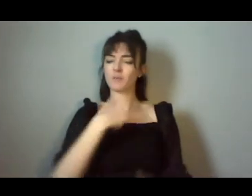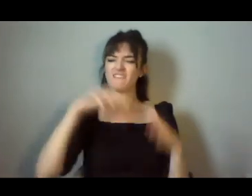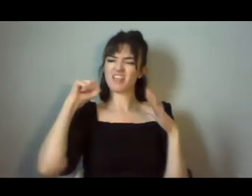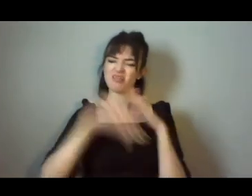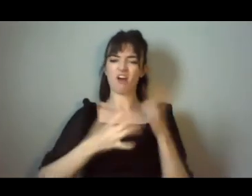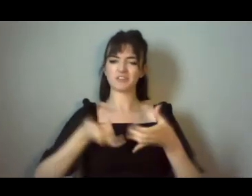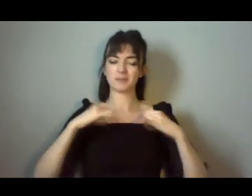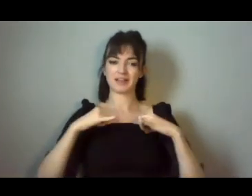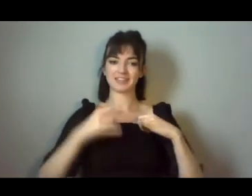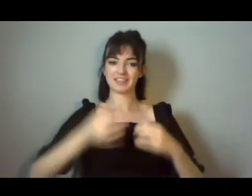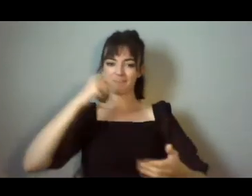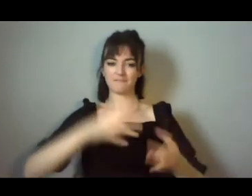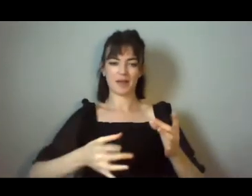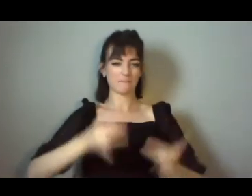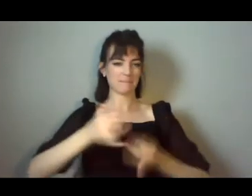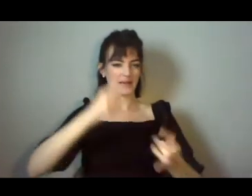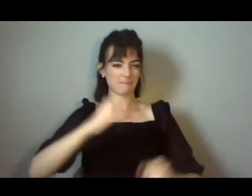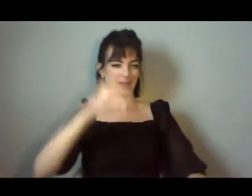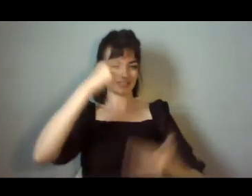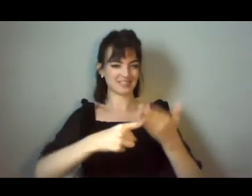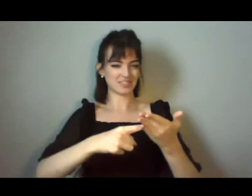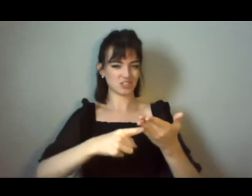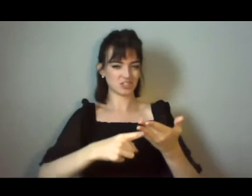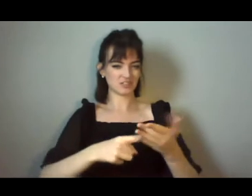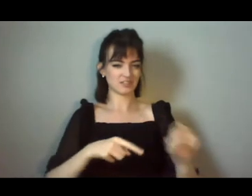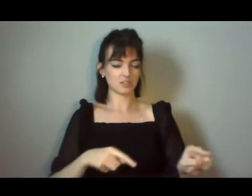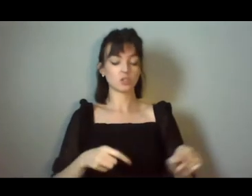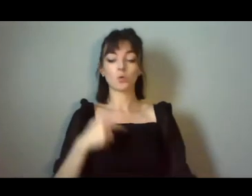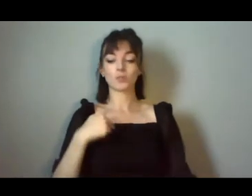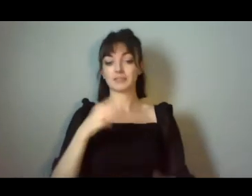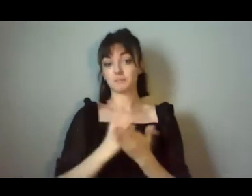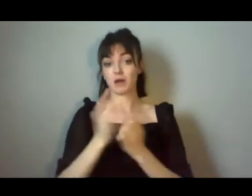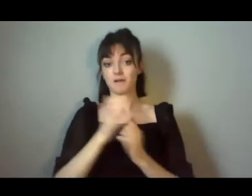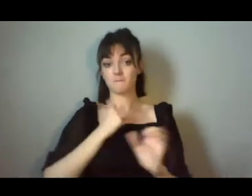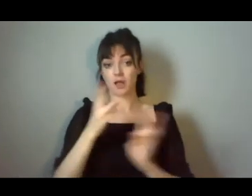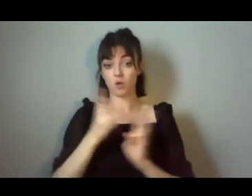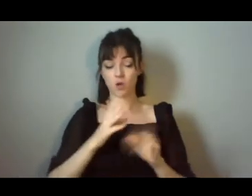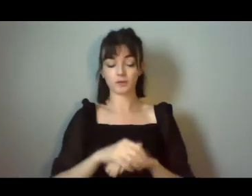that very much would be aligned with our own work. I think the other piece is that in terms of our